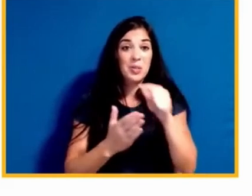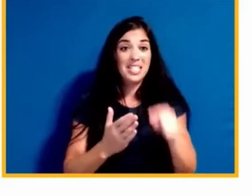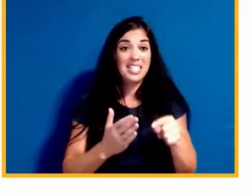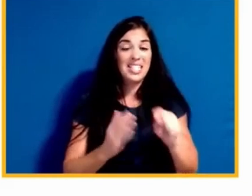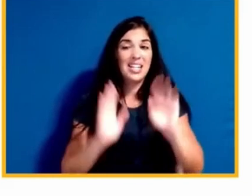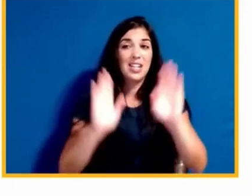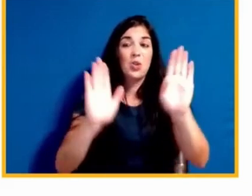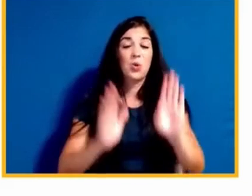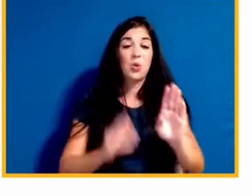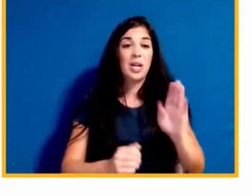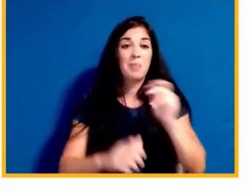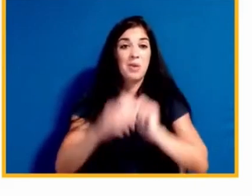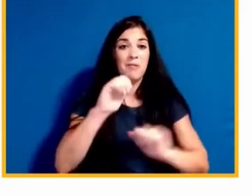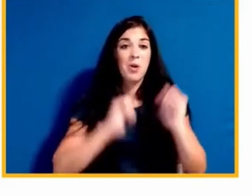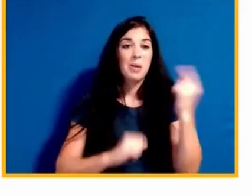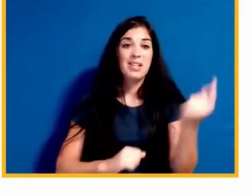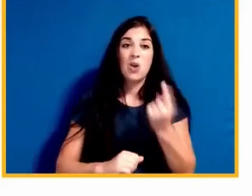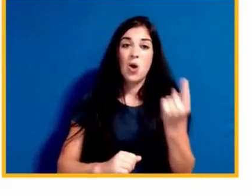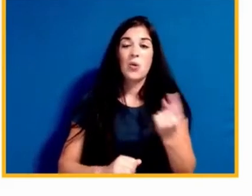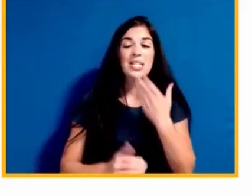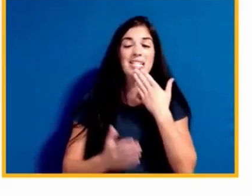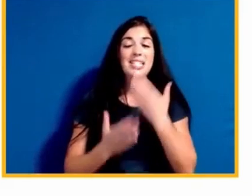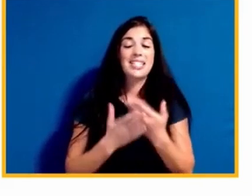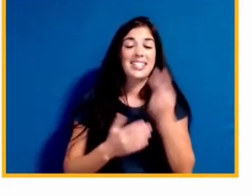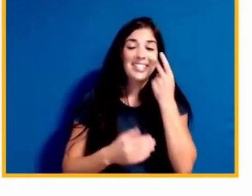It's great performance as always and it's good to see you enjoying the dance.